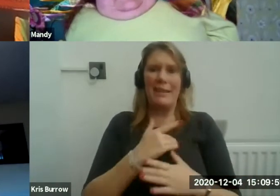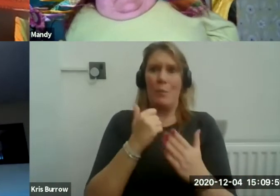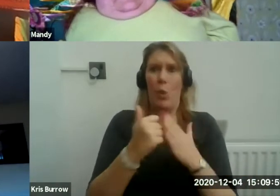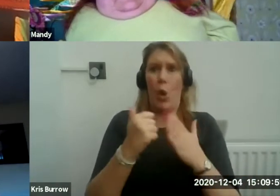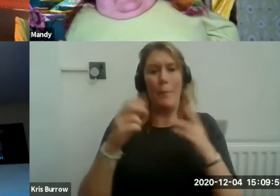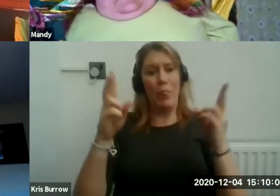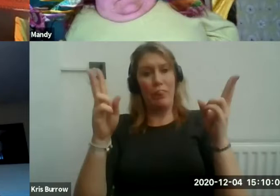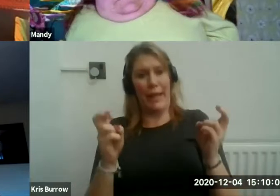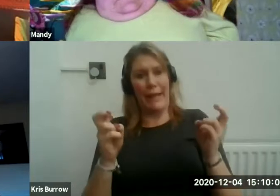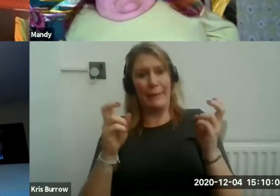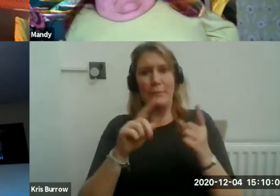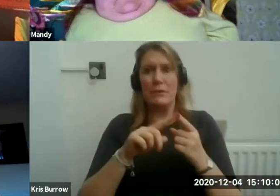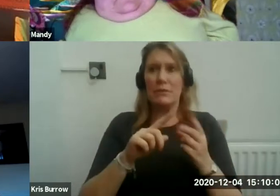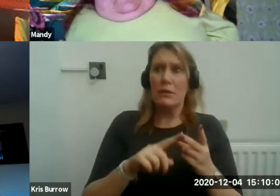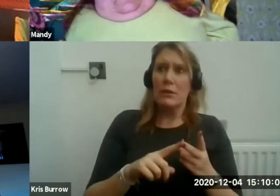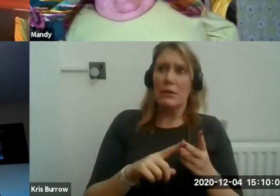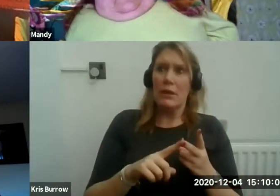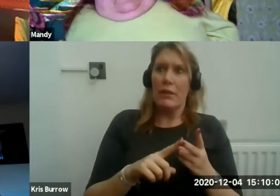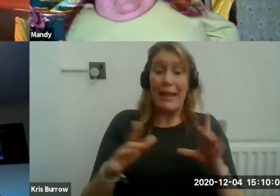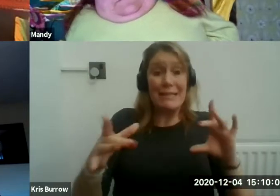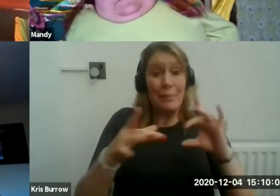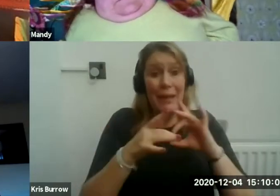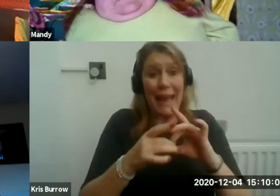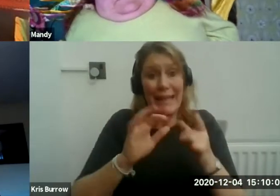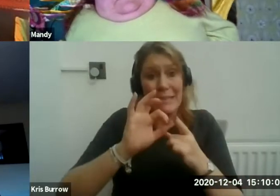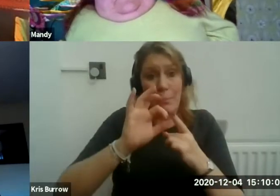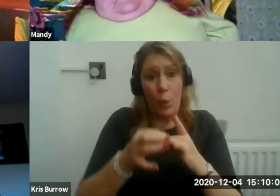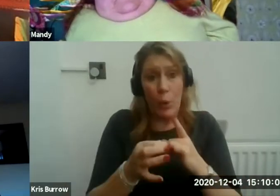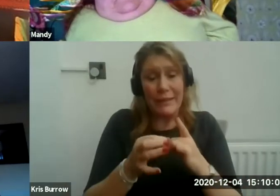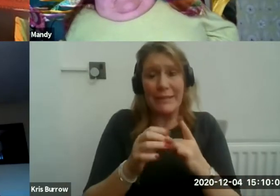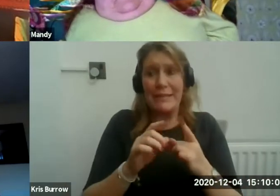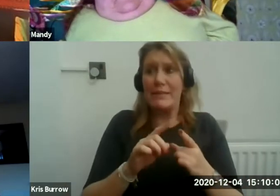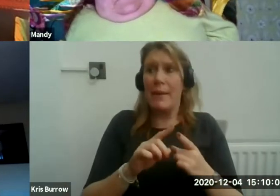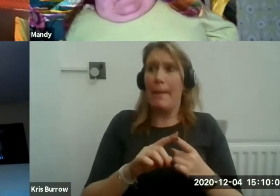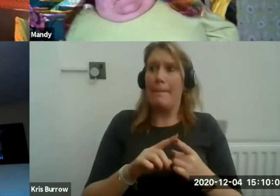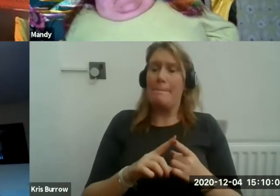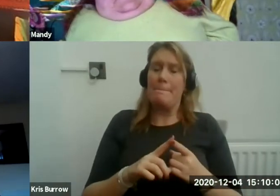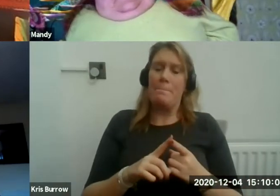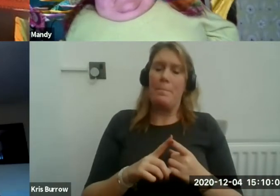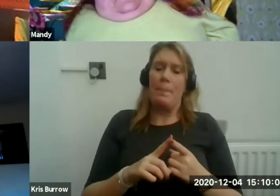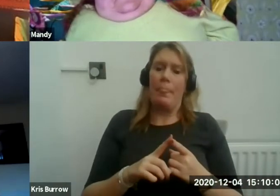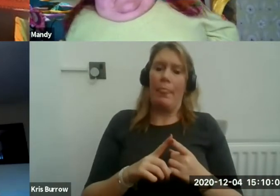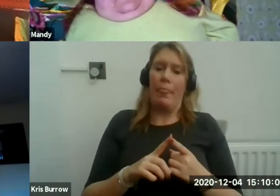some connecting points. And, so, it was